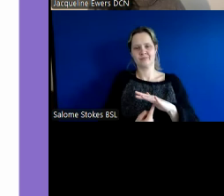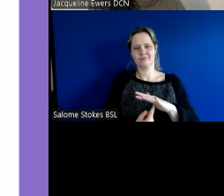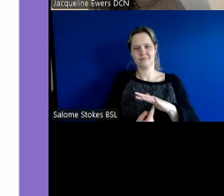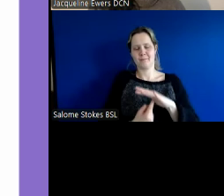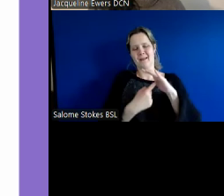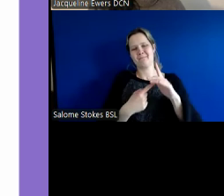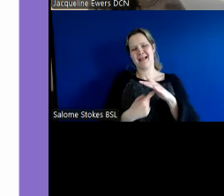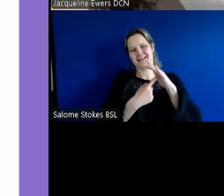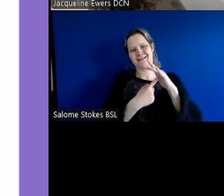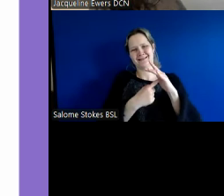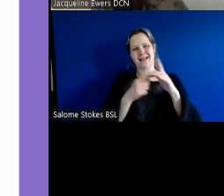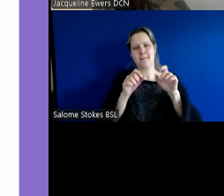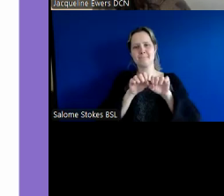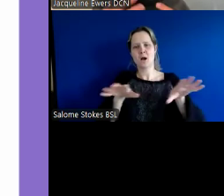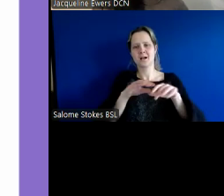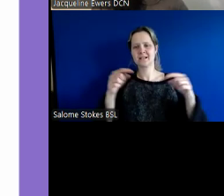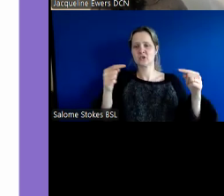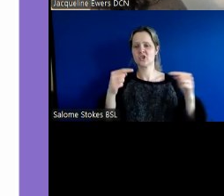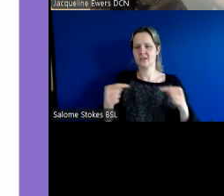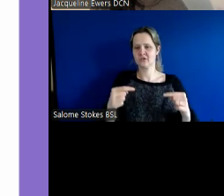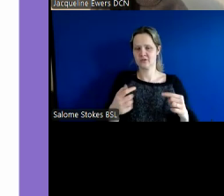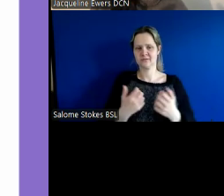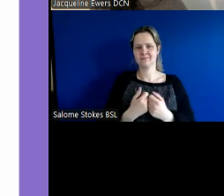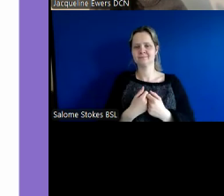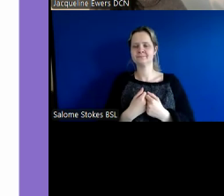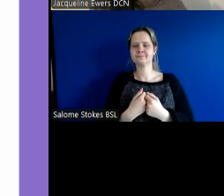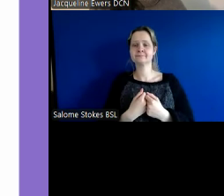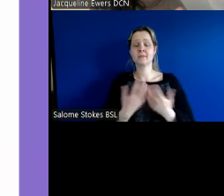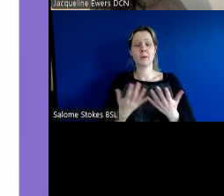It's great for those people who haven't started,